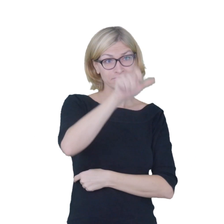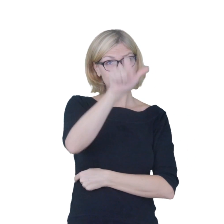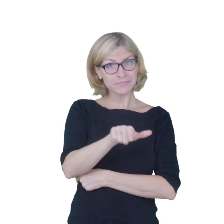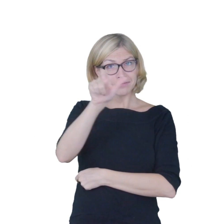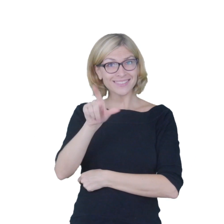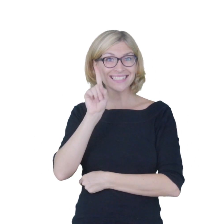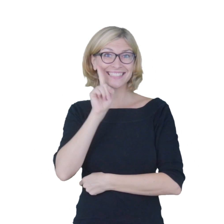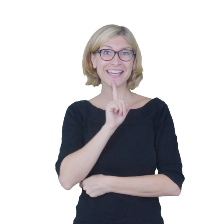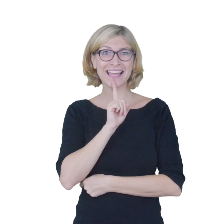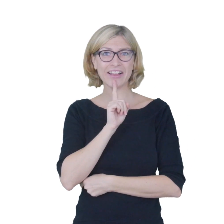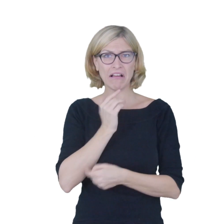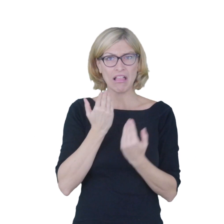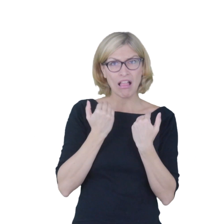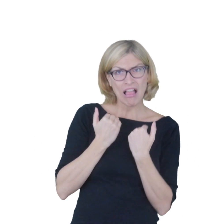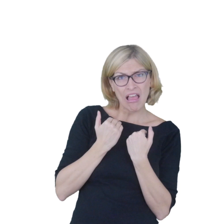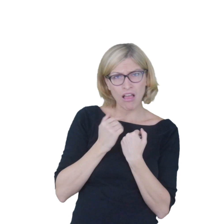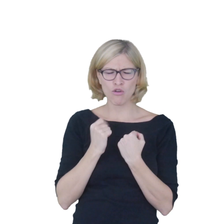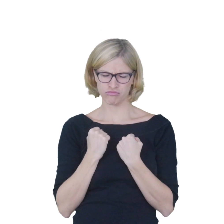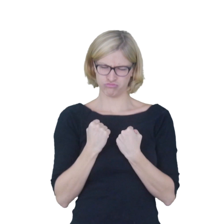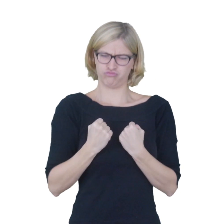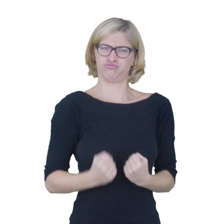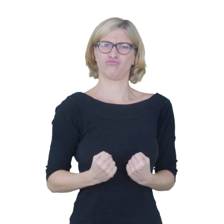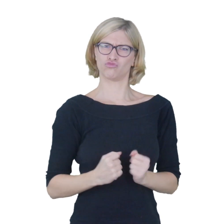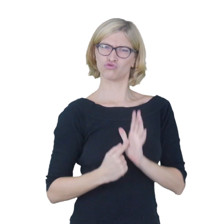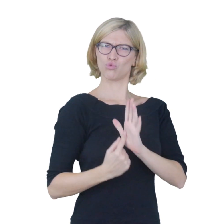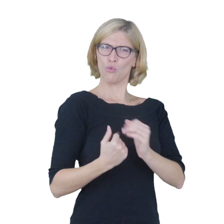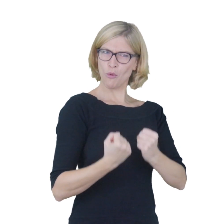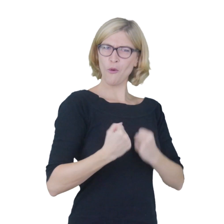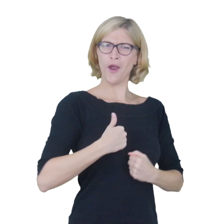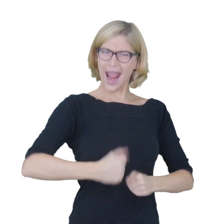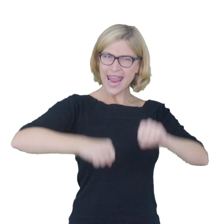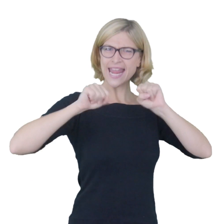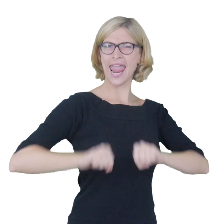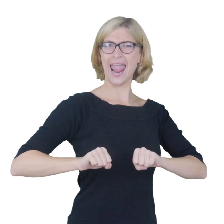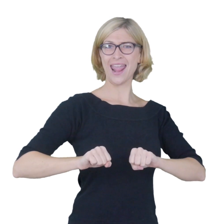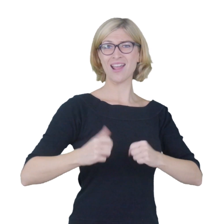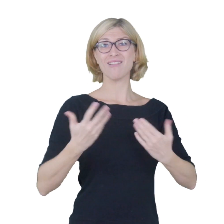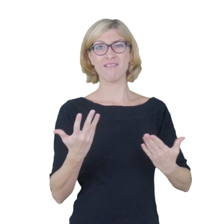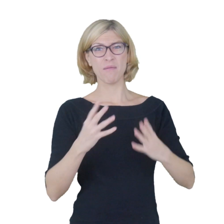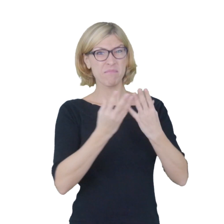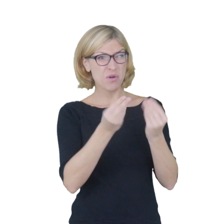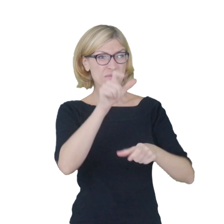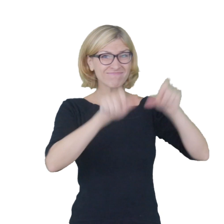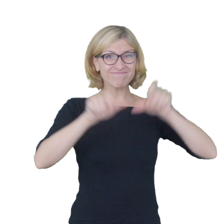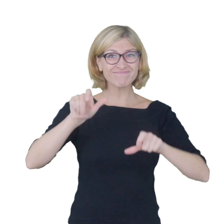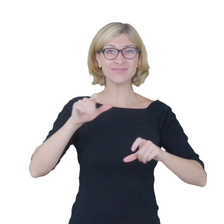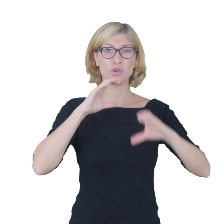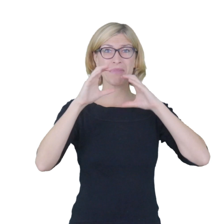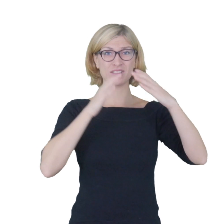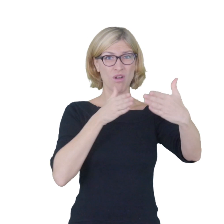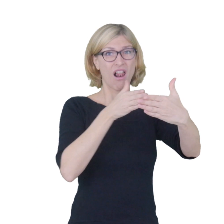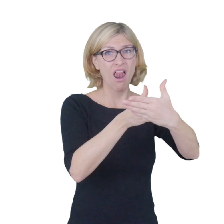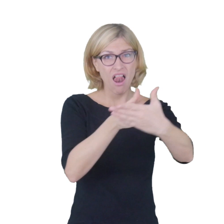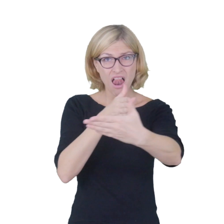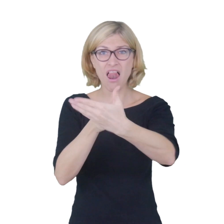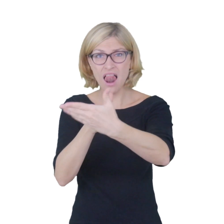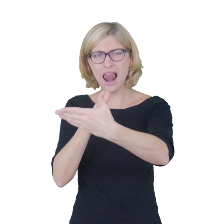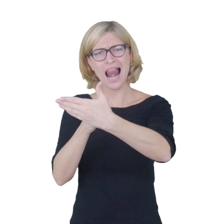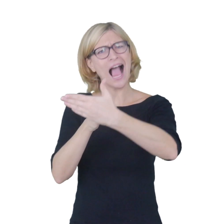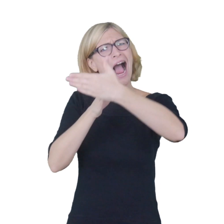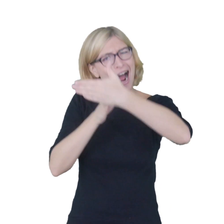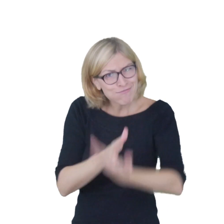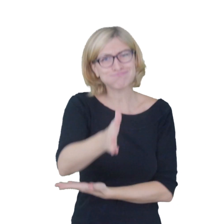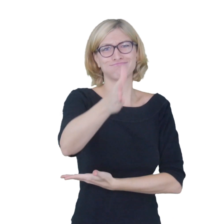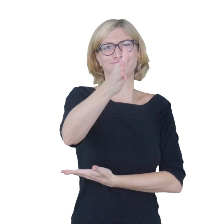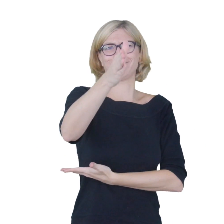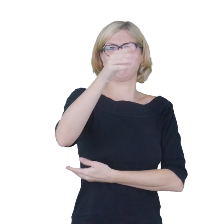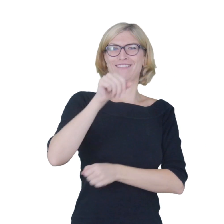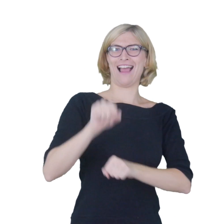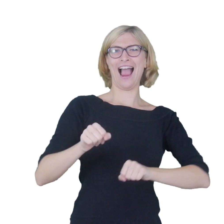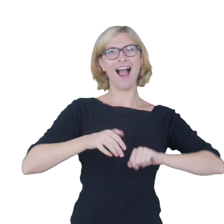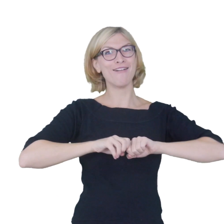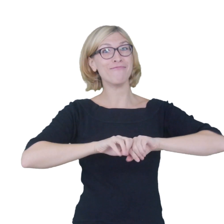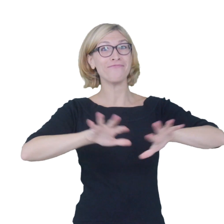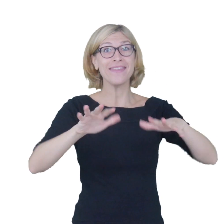to raise Deaf Awareness and overcome communication barriers.